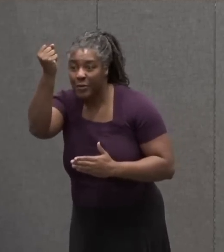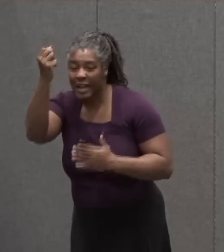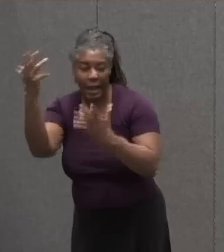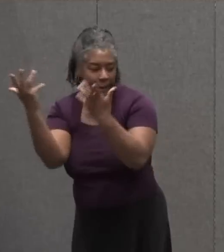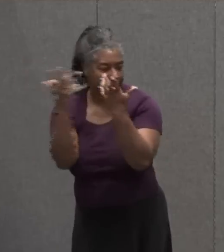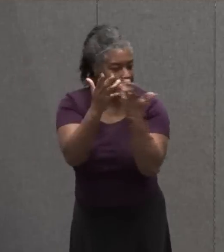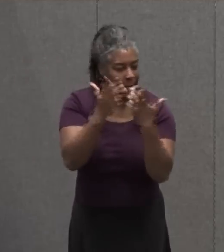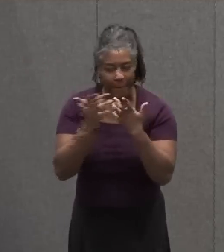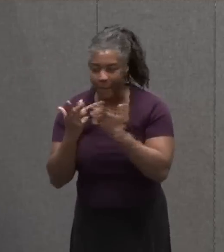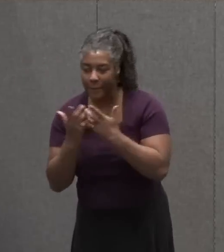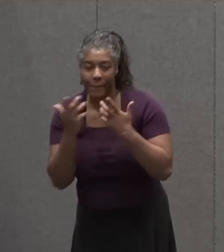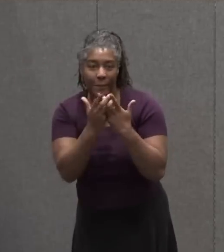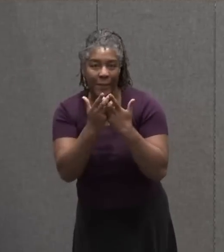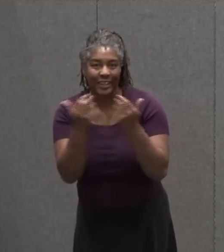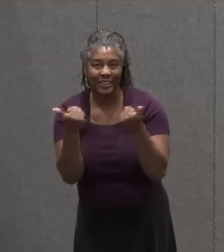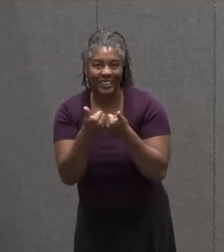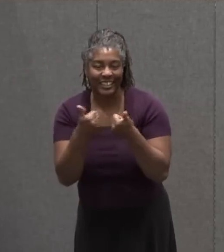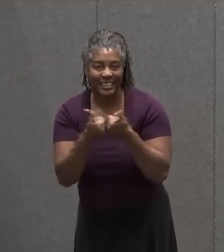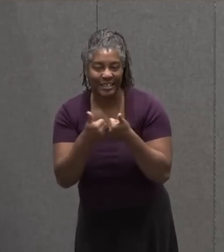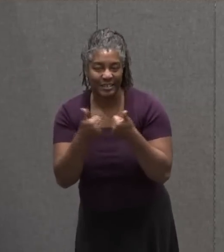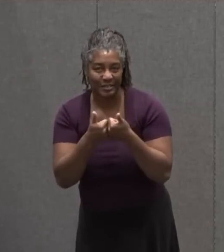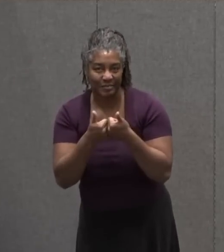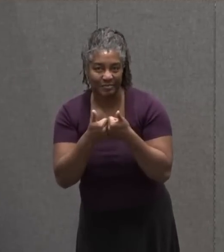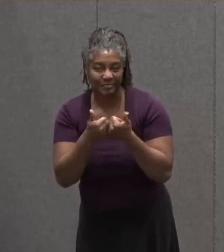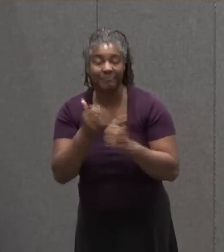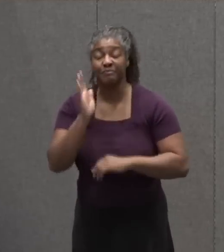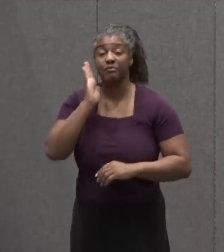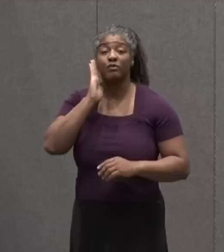I'm going to show you the materials that you need for this game for today.